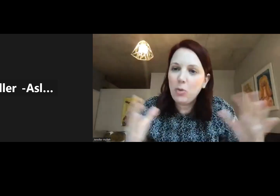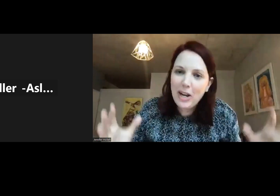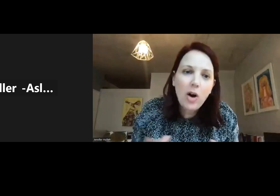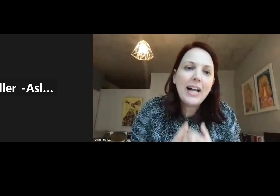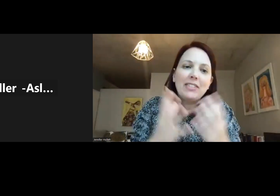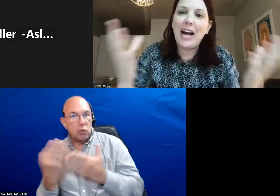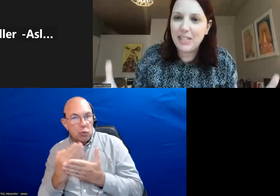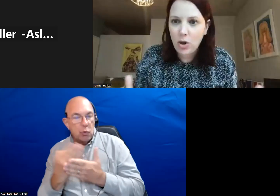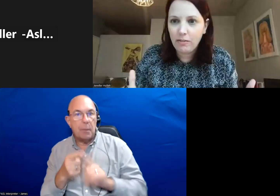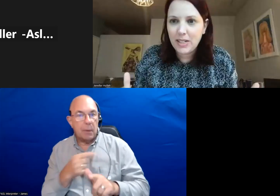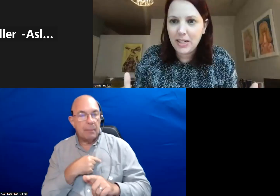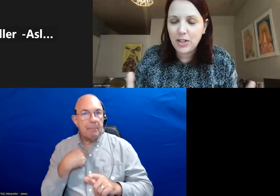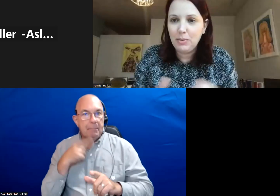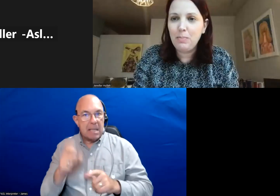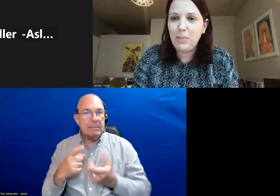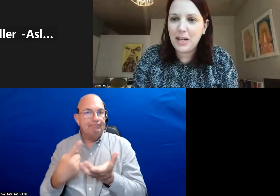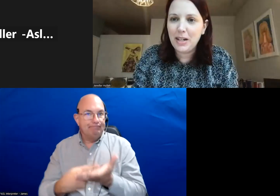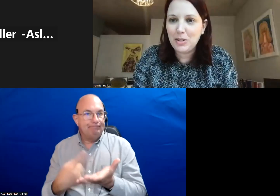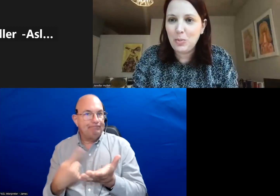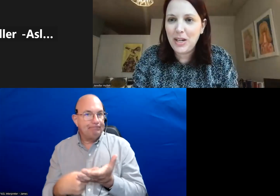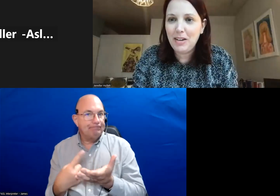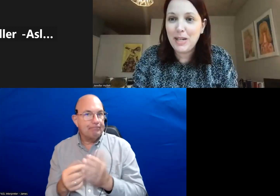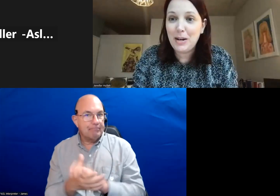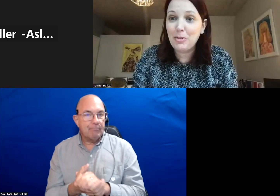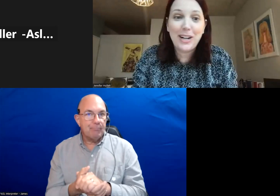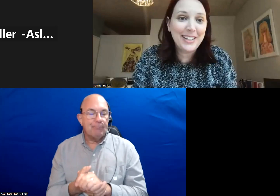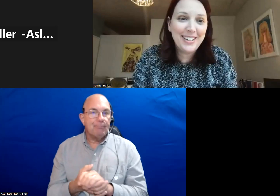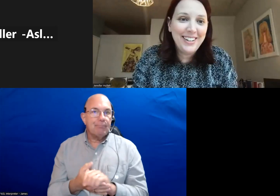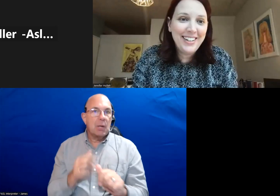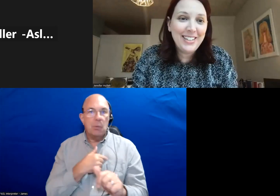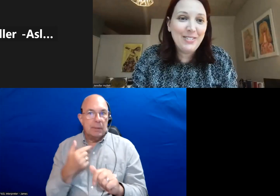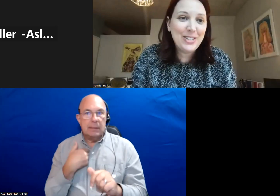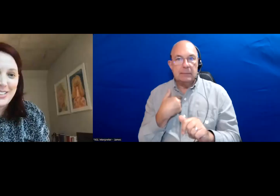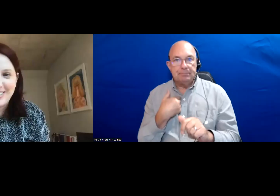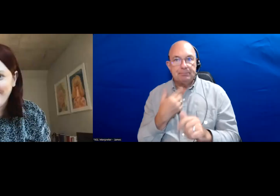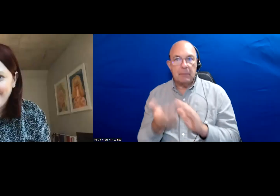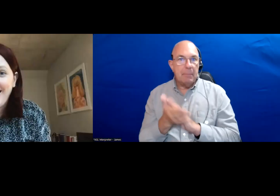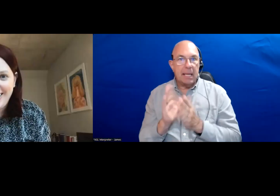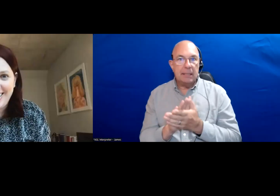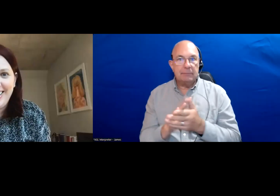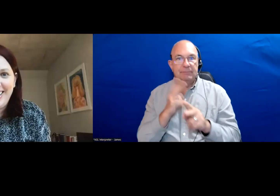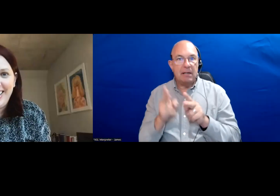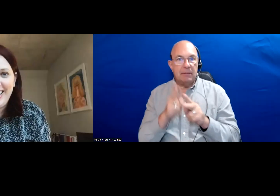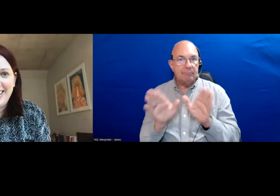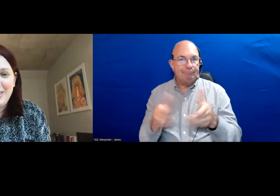I think we all have to have this conversation because we have become a rugged individualist society.